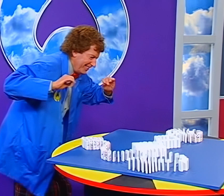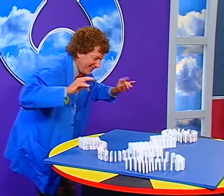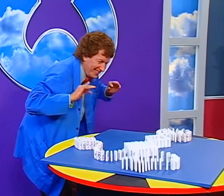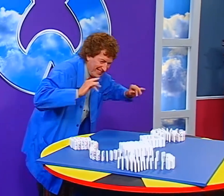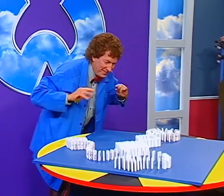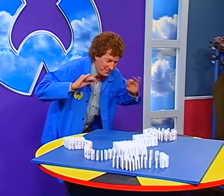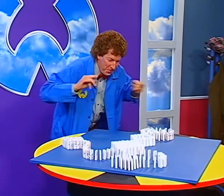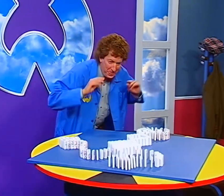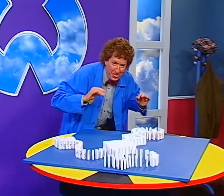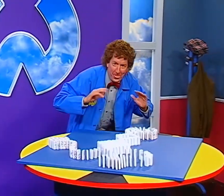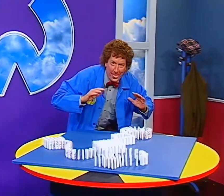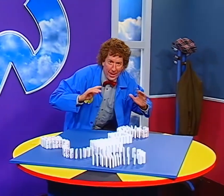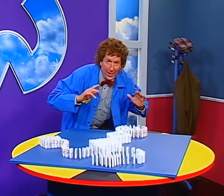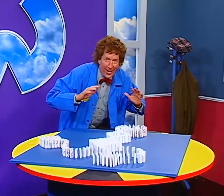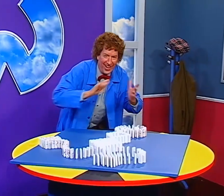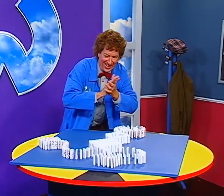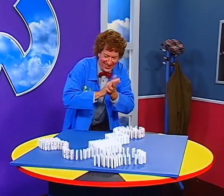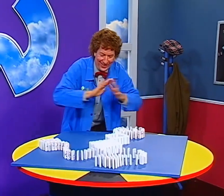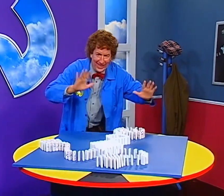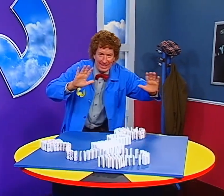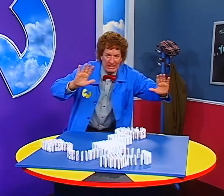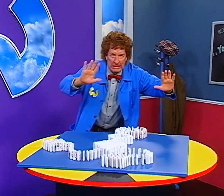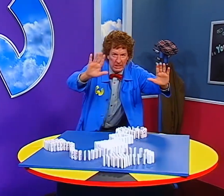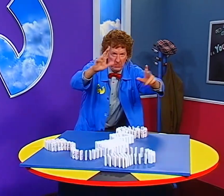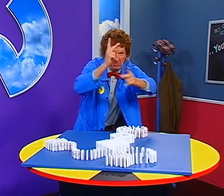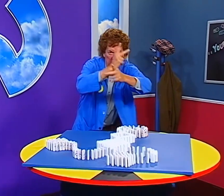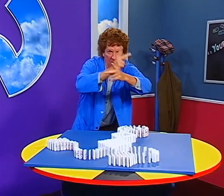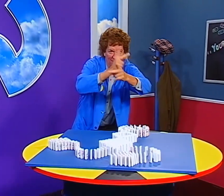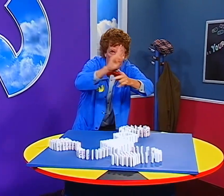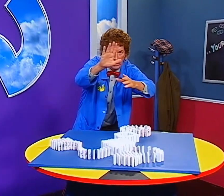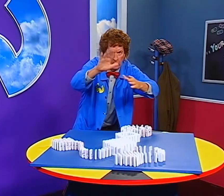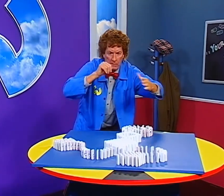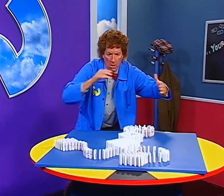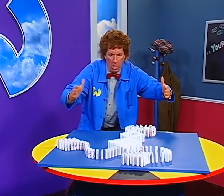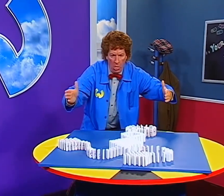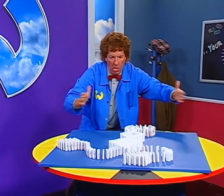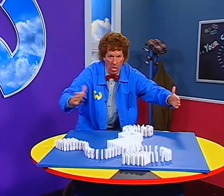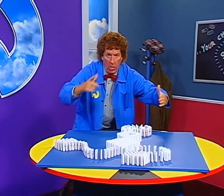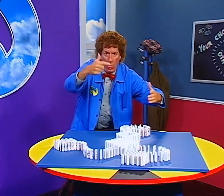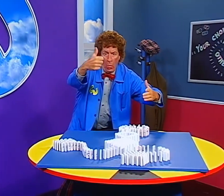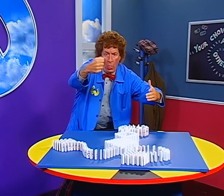YES. THIS IS GREAT. PLEASE, BE CAREFUL.